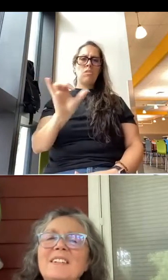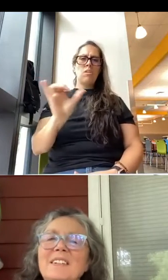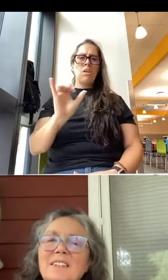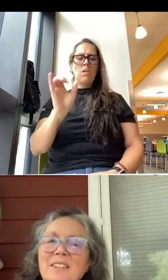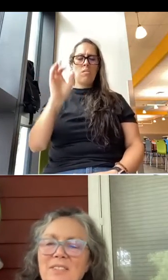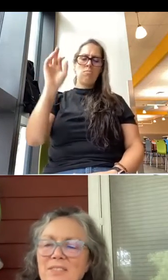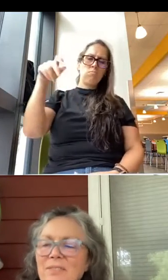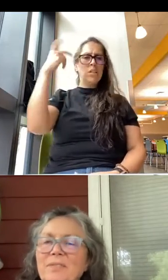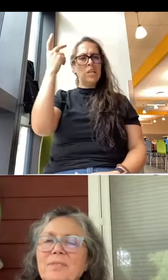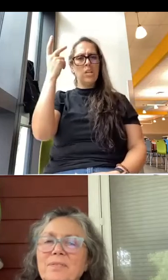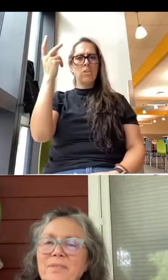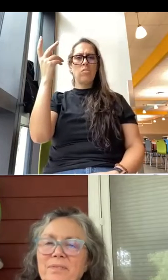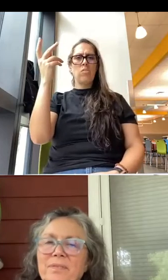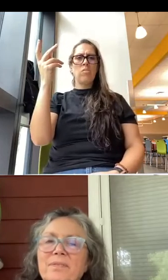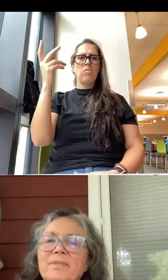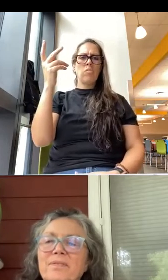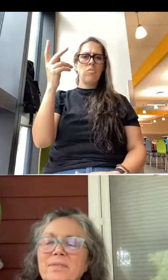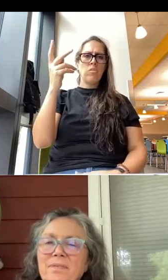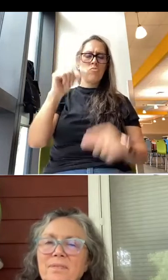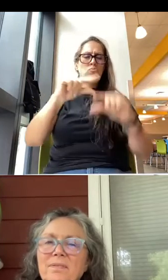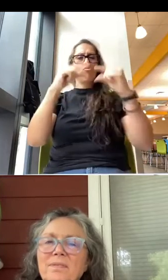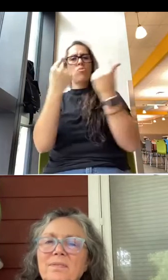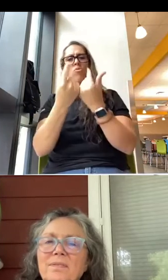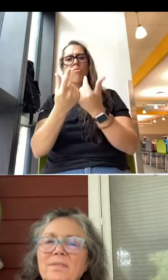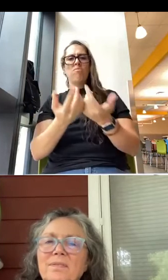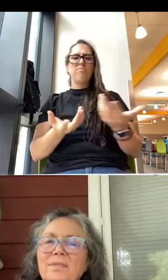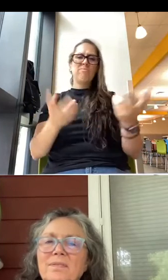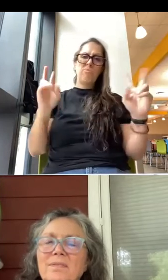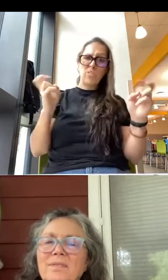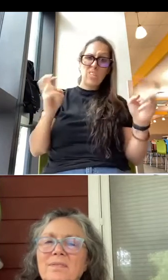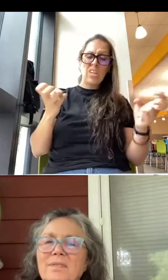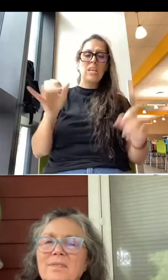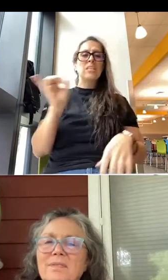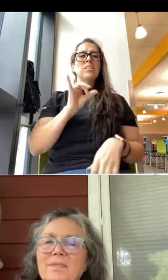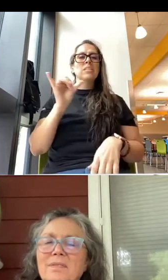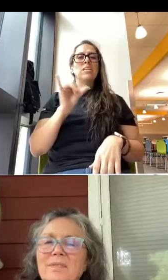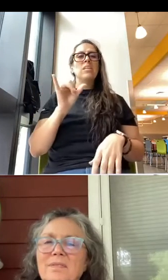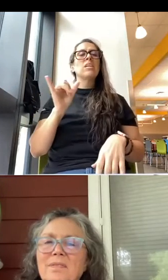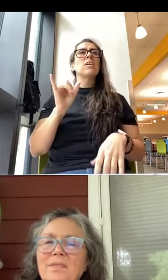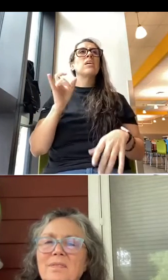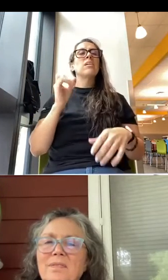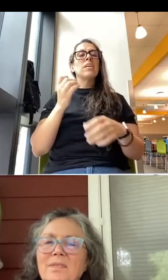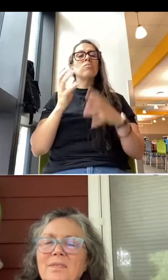uh coalition per se, it's more like it it creates connections like you and I